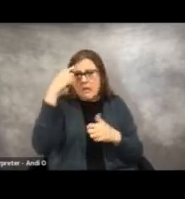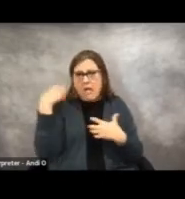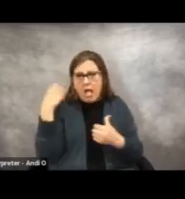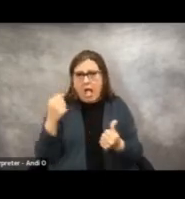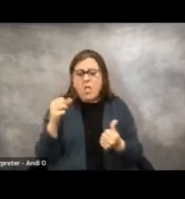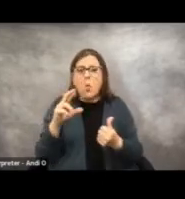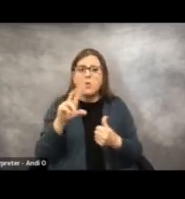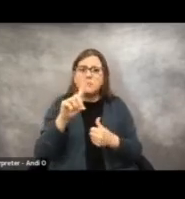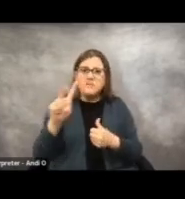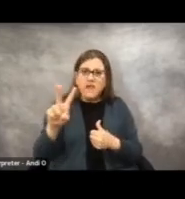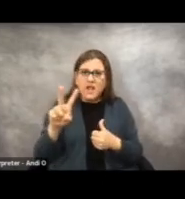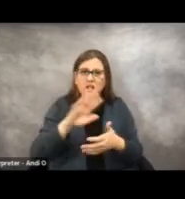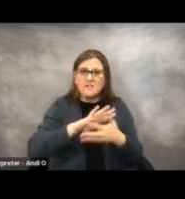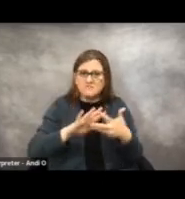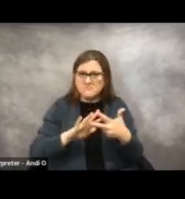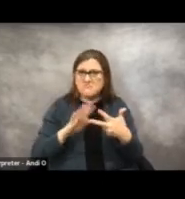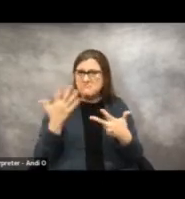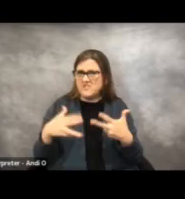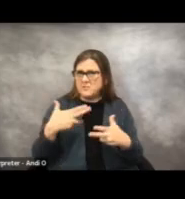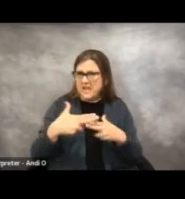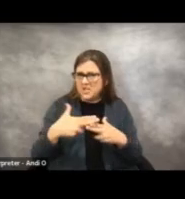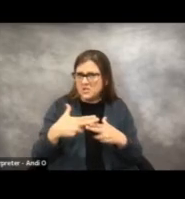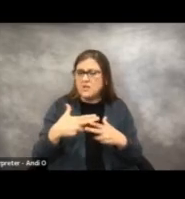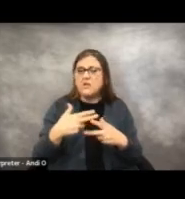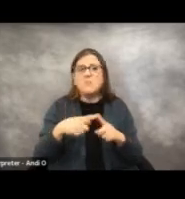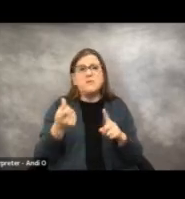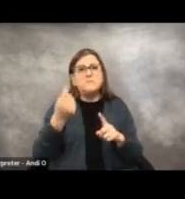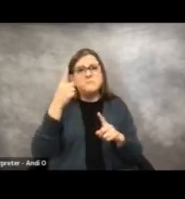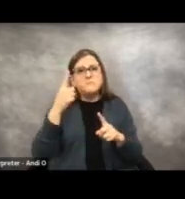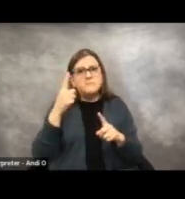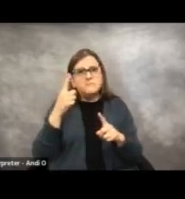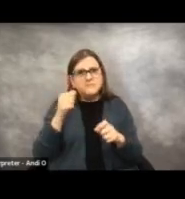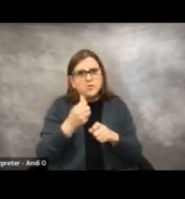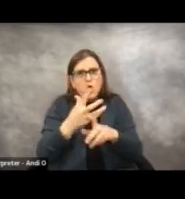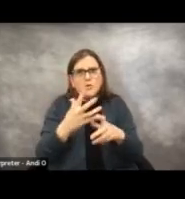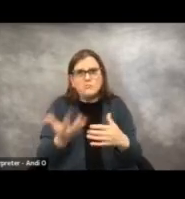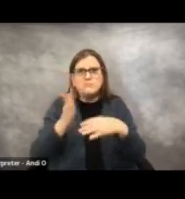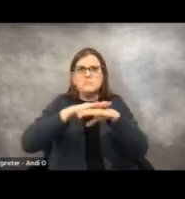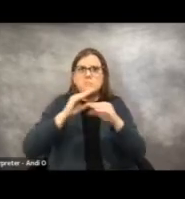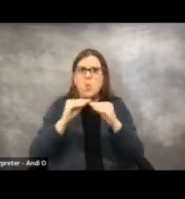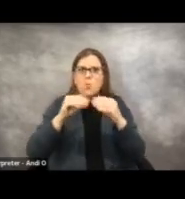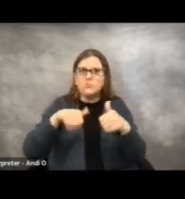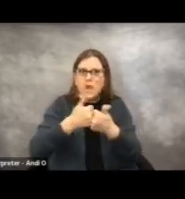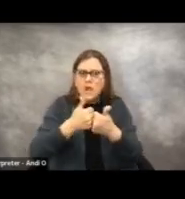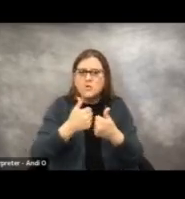violence, as I mentioned, but that makes it challenging to understand or remember requirements of the child